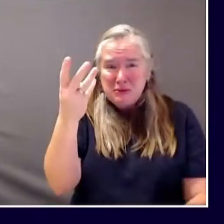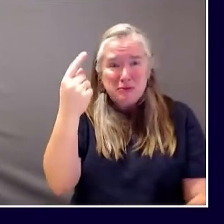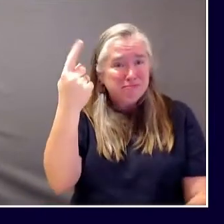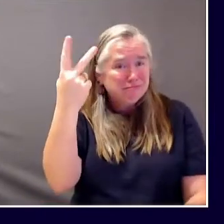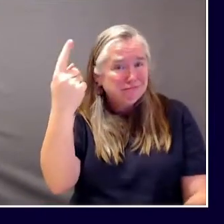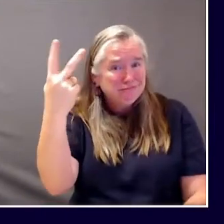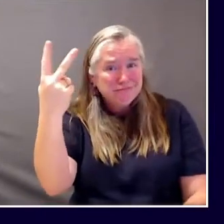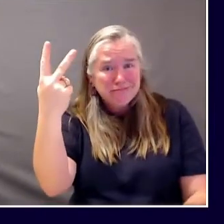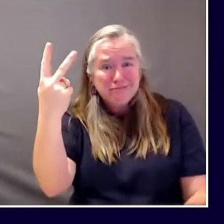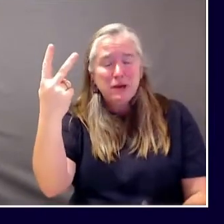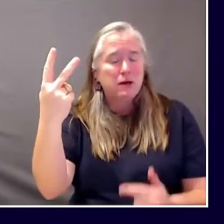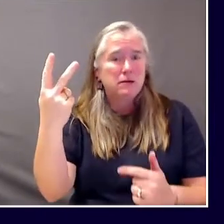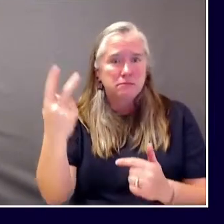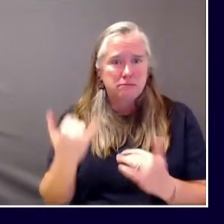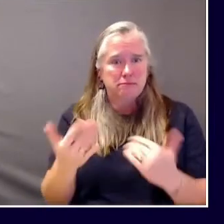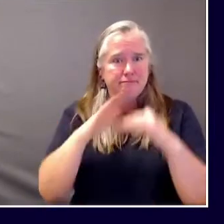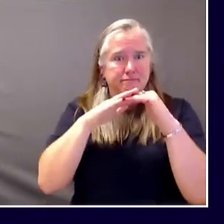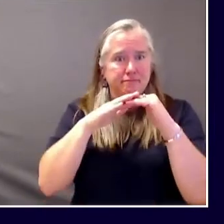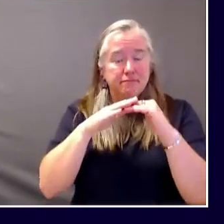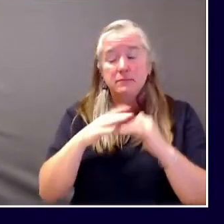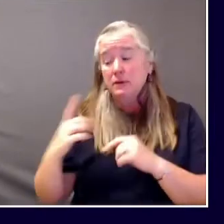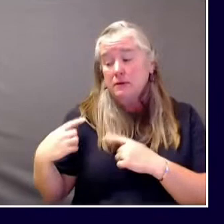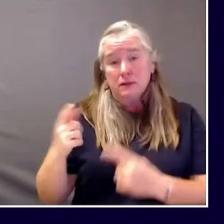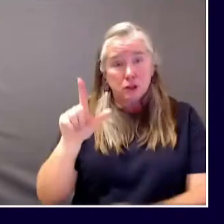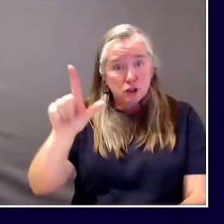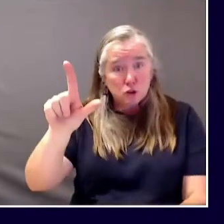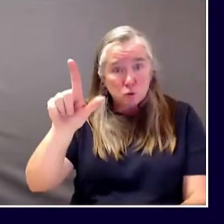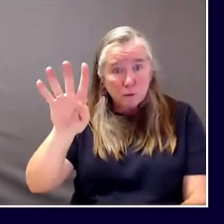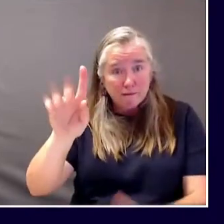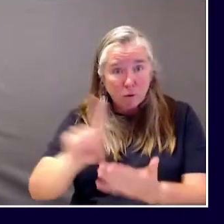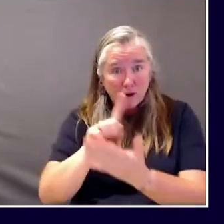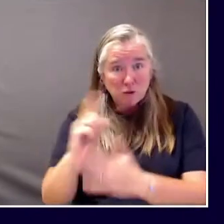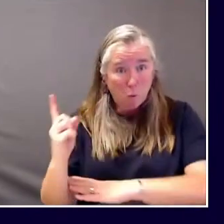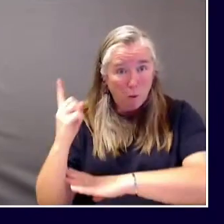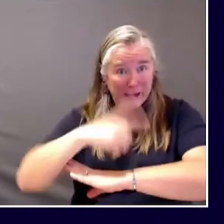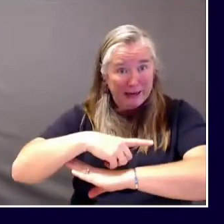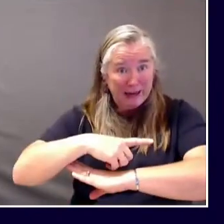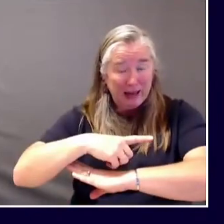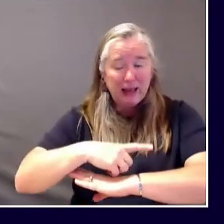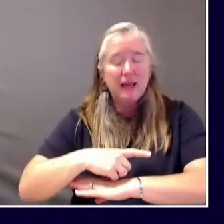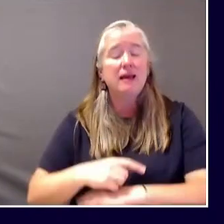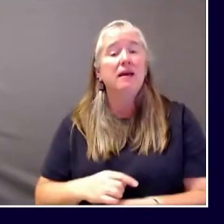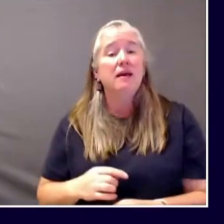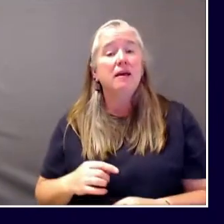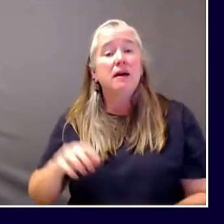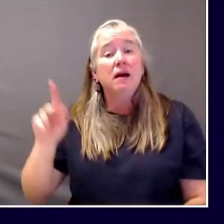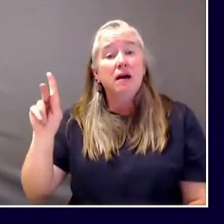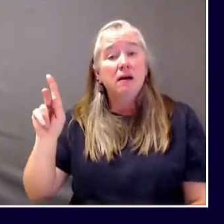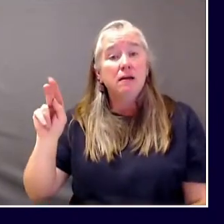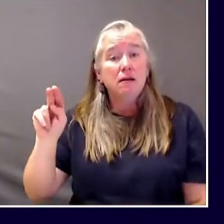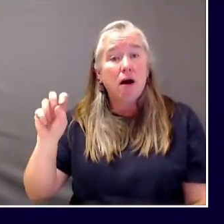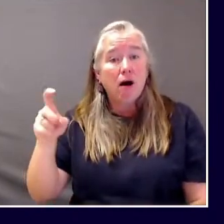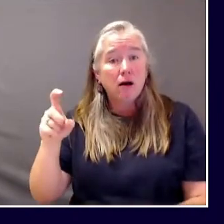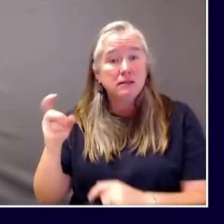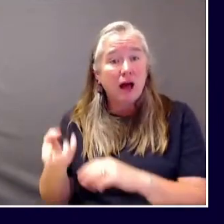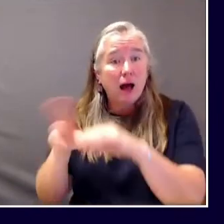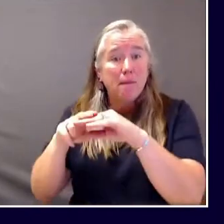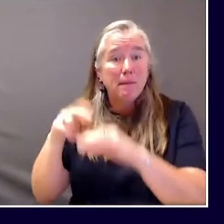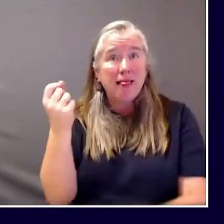none of whom was in the ICU today just in the past week a number of hospitalizations in Maine has more than doubled although the numbers remain low they are significant end of note we have added seven people in the intensive care unit across the state taking a closer look at just the new cases that have been reported to Maine CDC